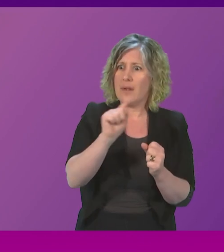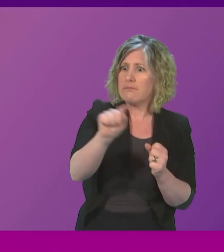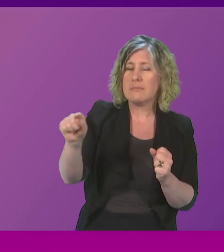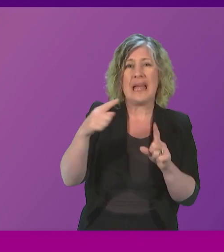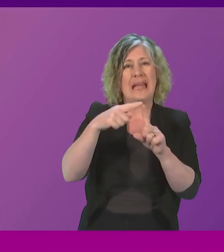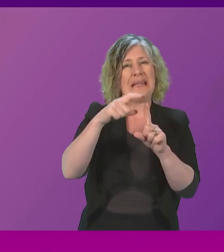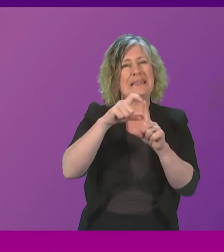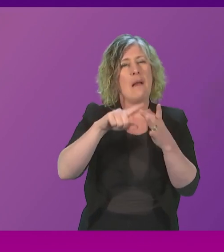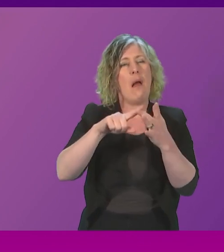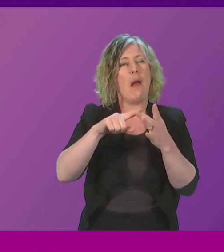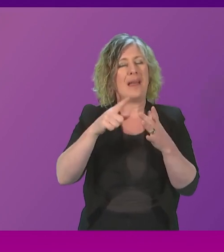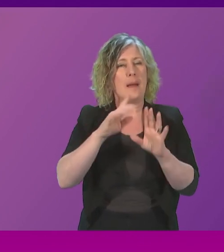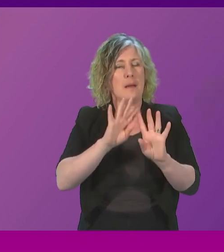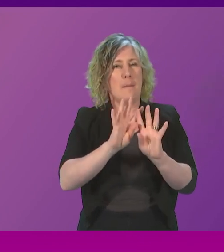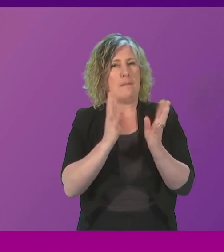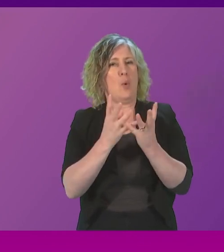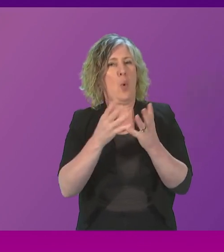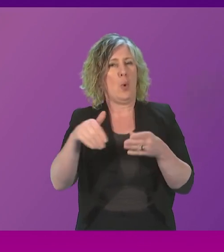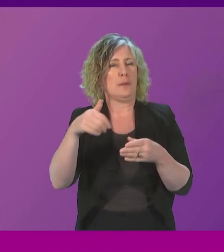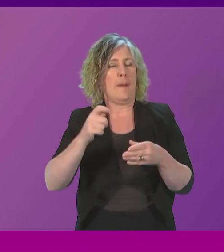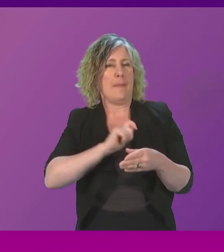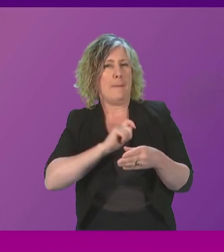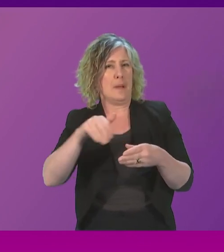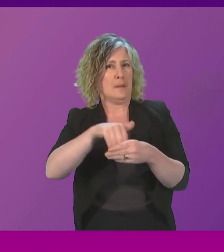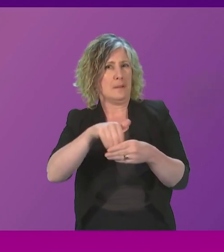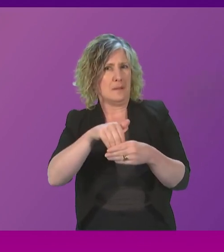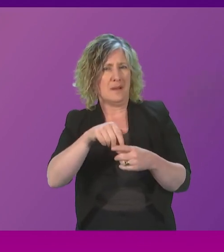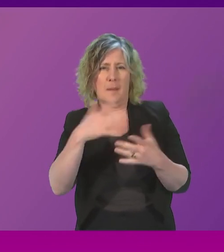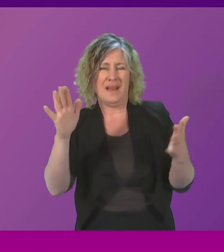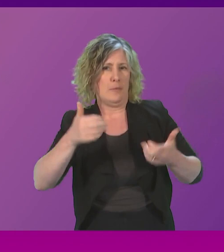advisory board have resigned, and many in the sport have spoken out about their concern